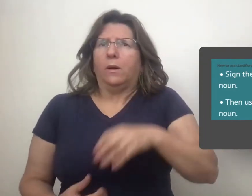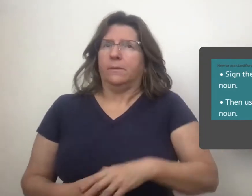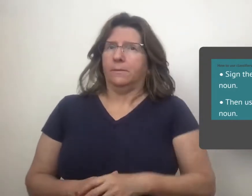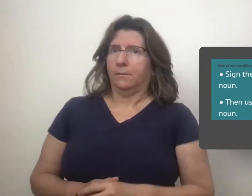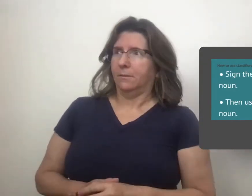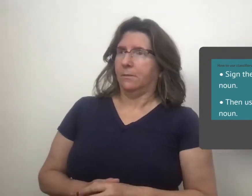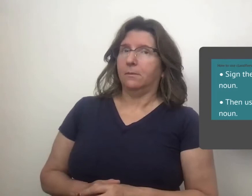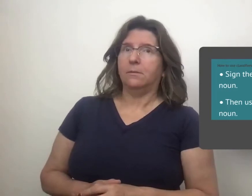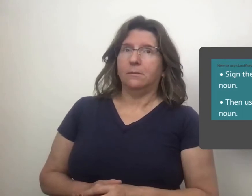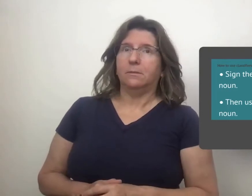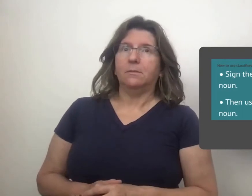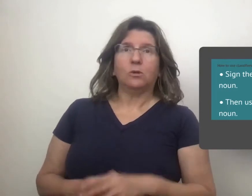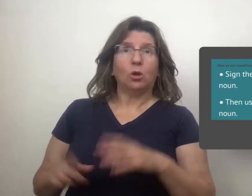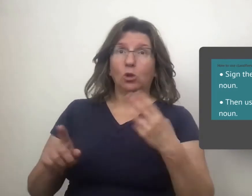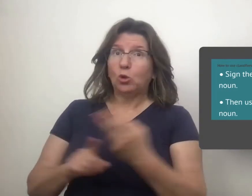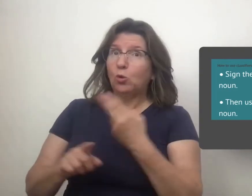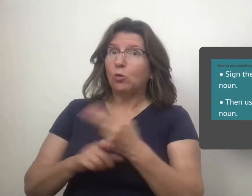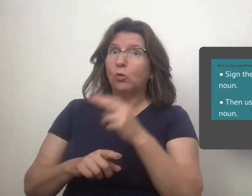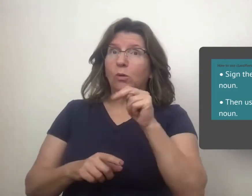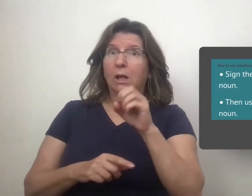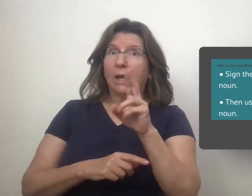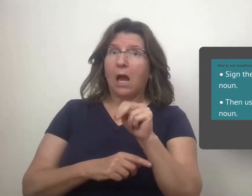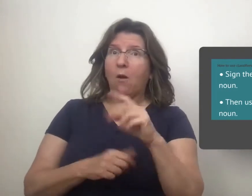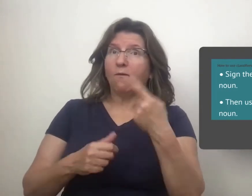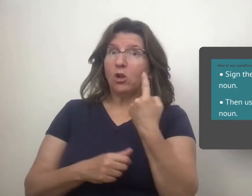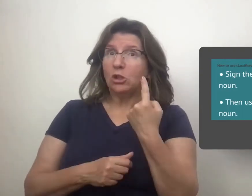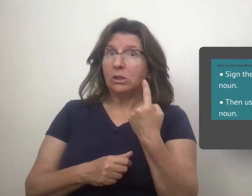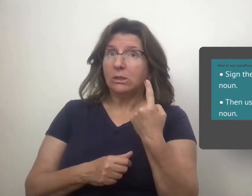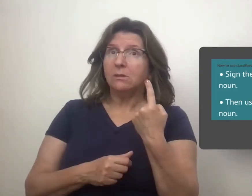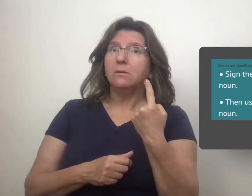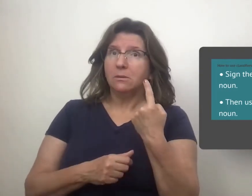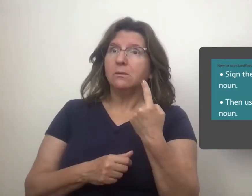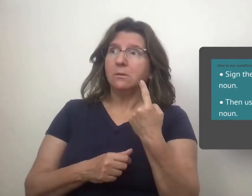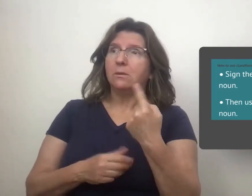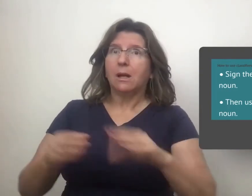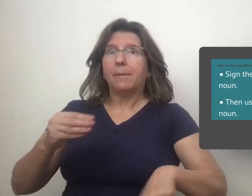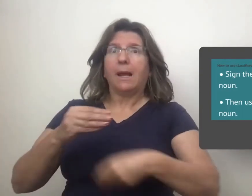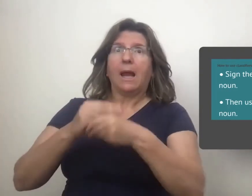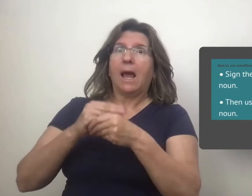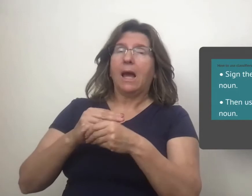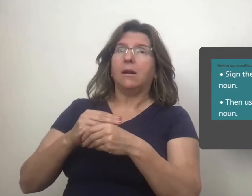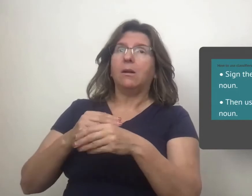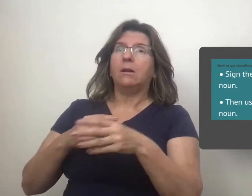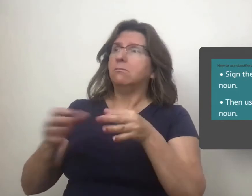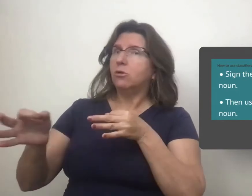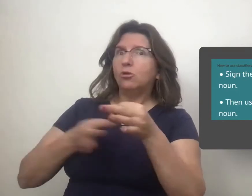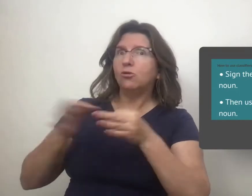The basic sentence pattern is to identify the noun first, then add the classifier.